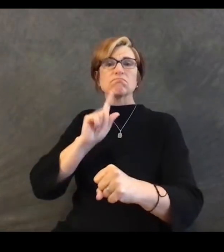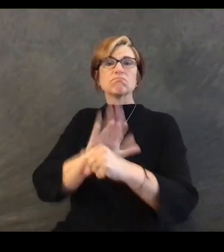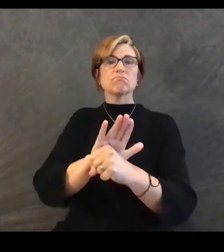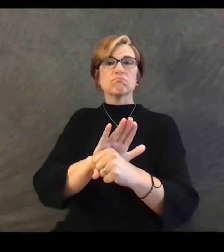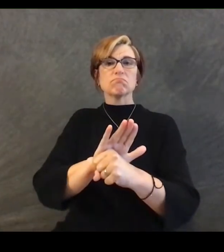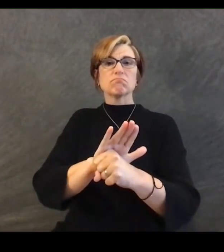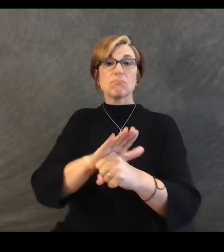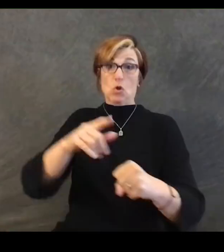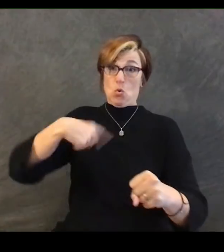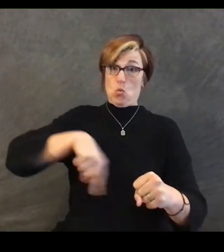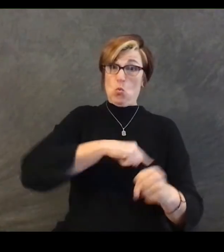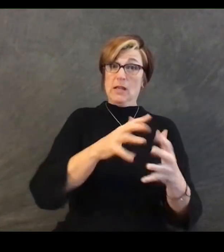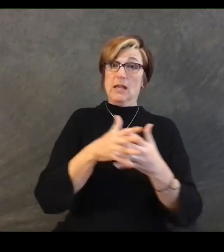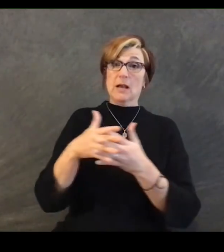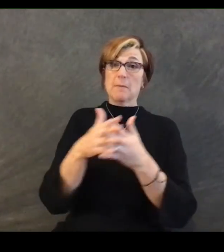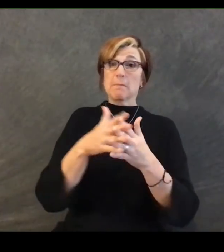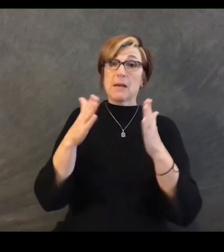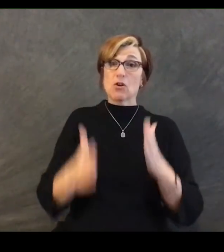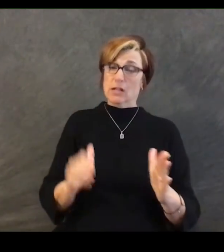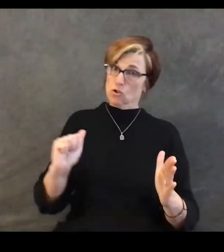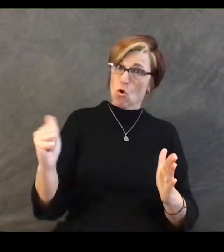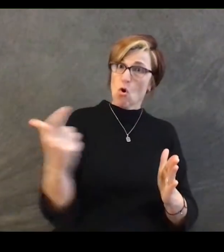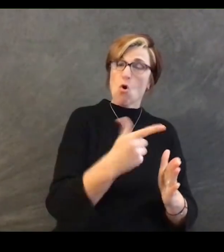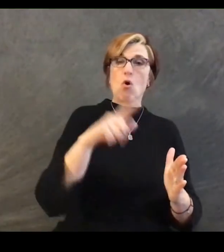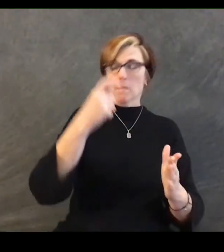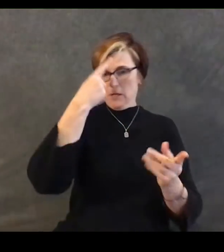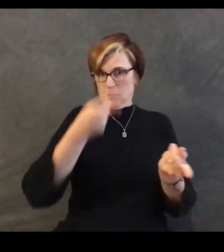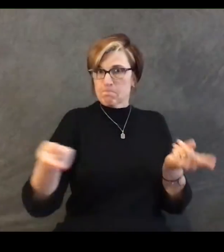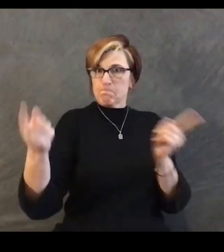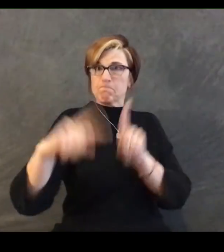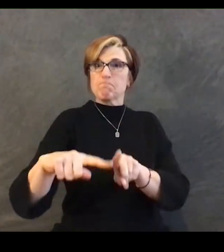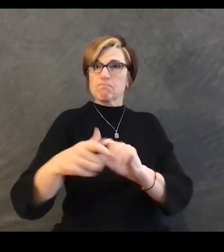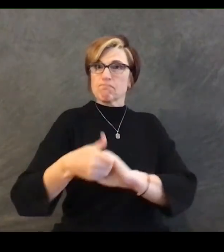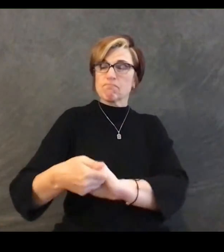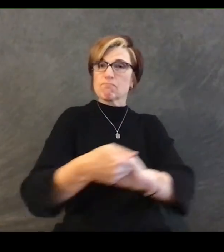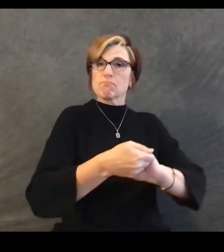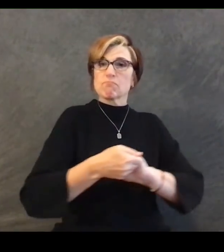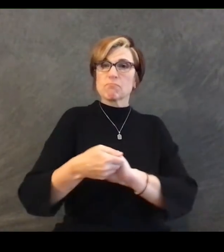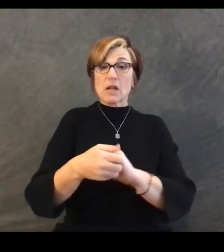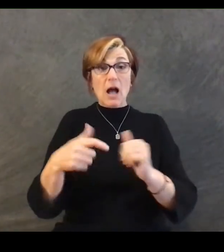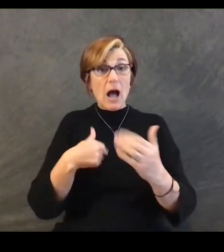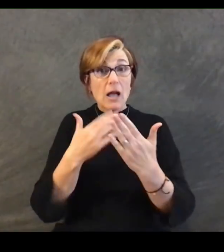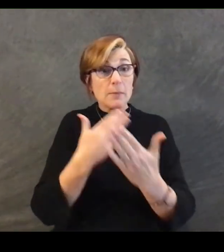our part now I appreciate a lot of the media we've had a lot of really good